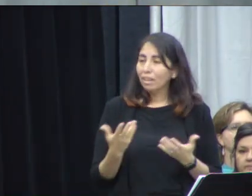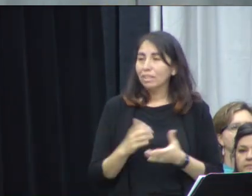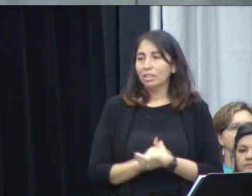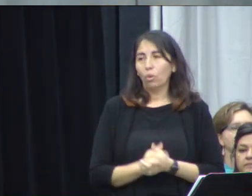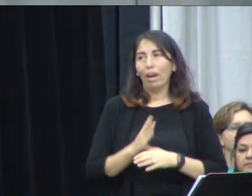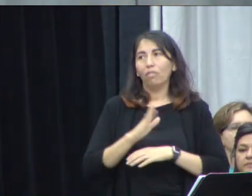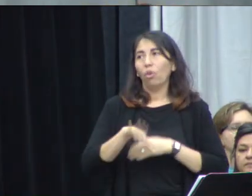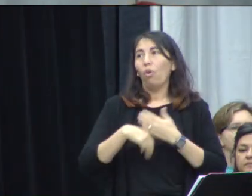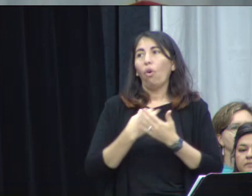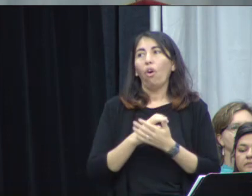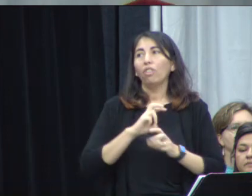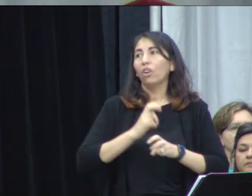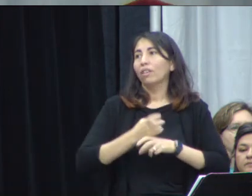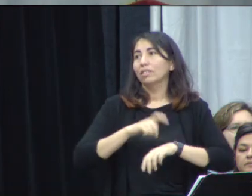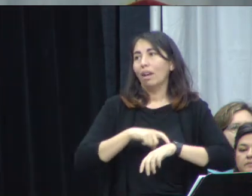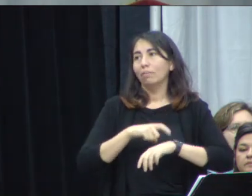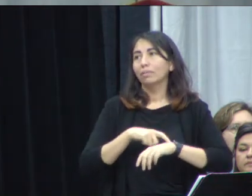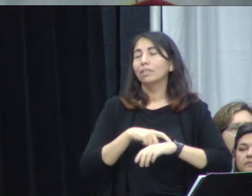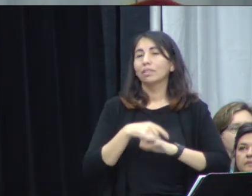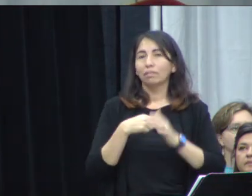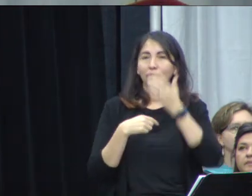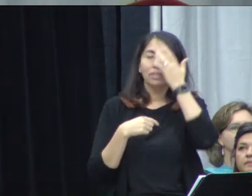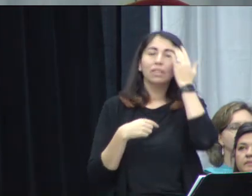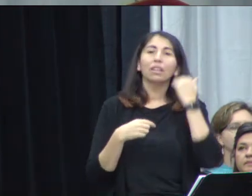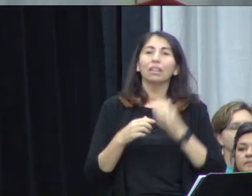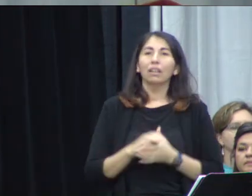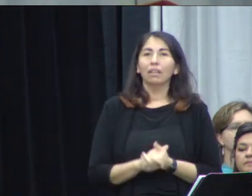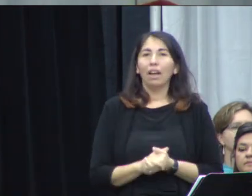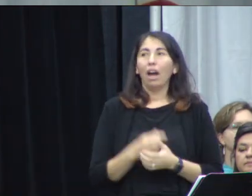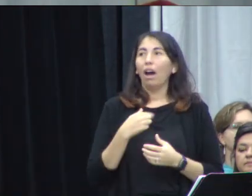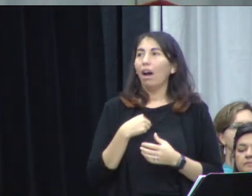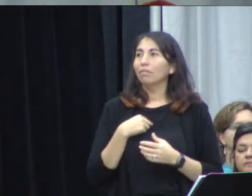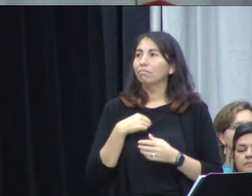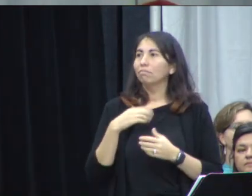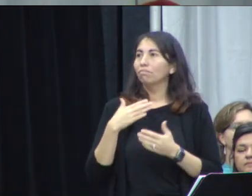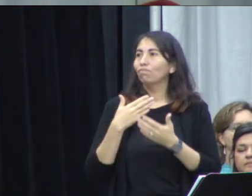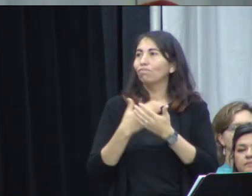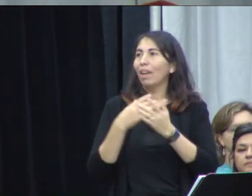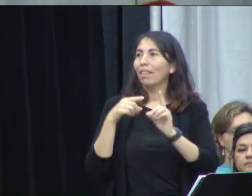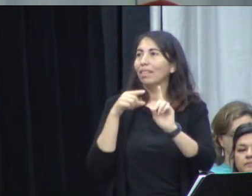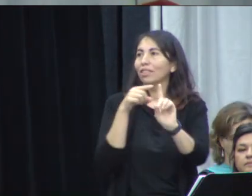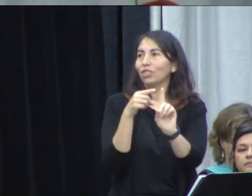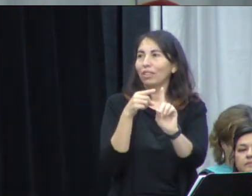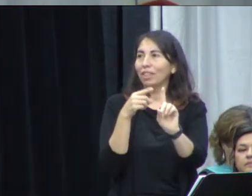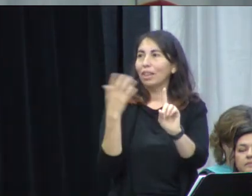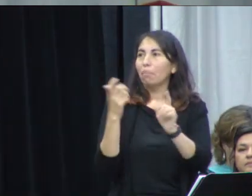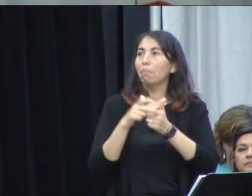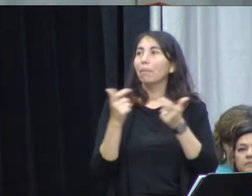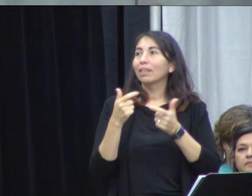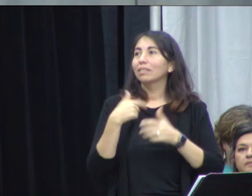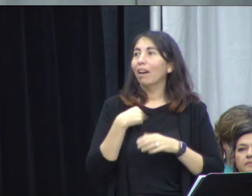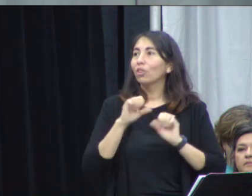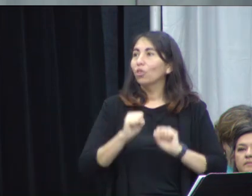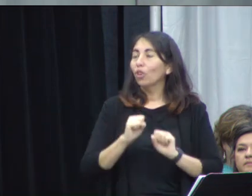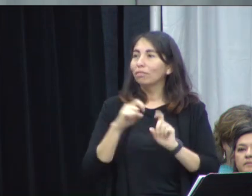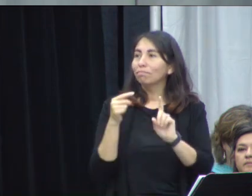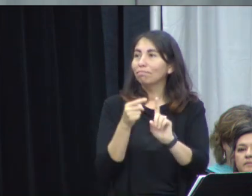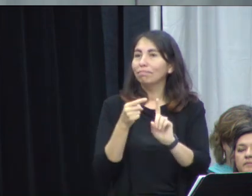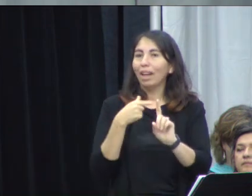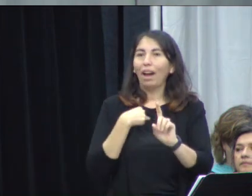After all the difficulties, I obtained the biggest achievement that I have thought I would receive. I am a graduate, well, going to graduate,